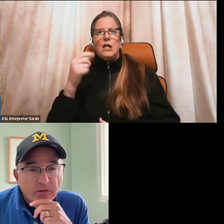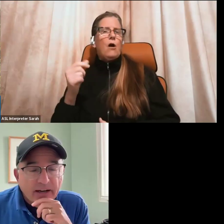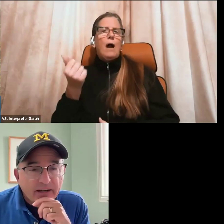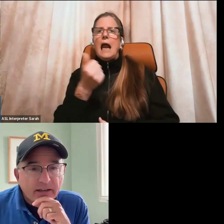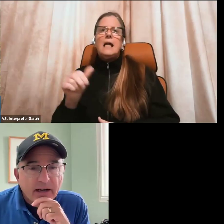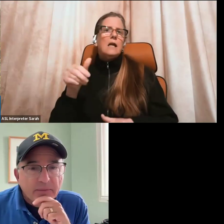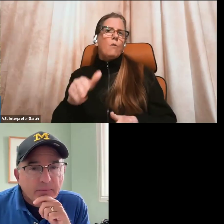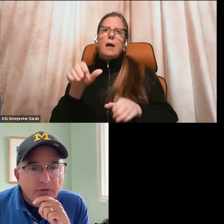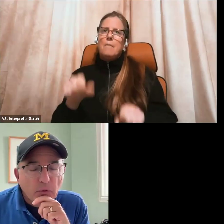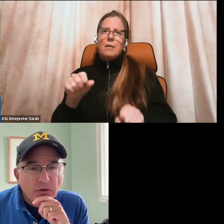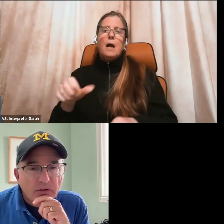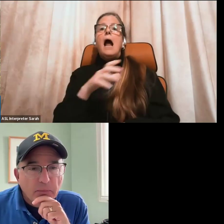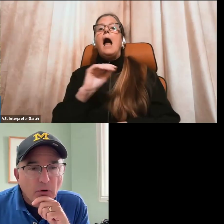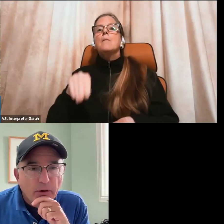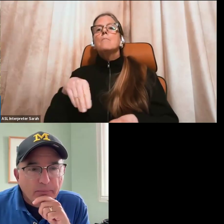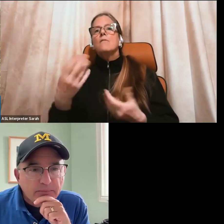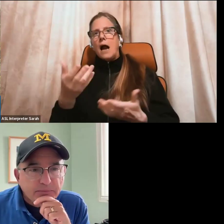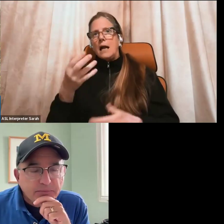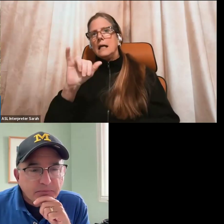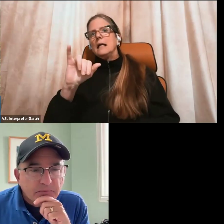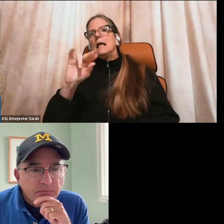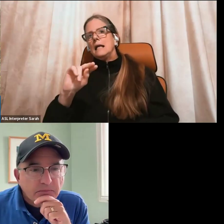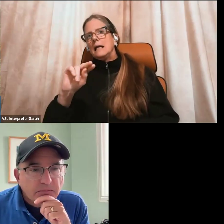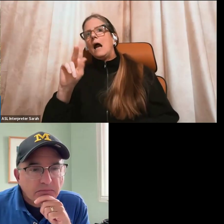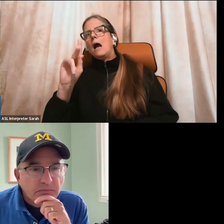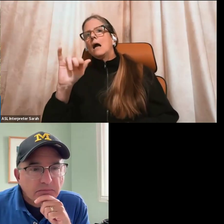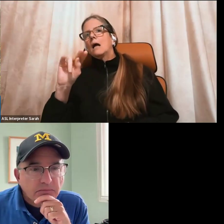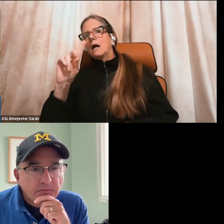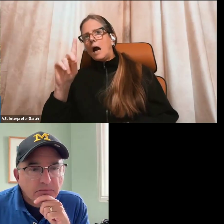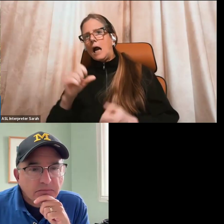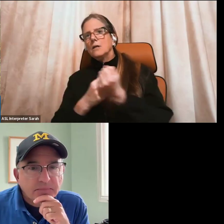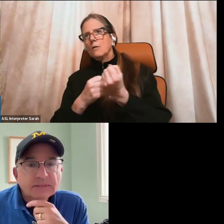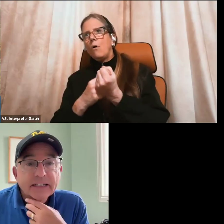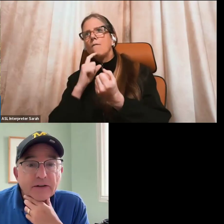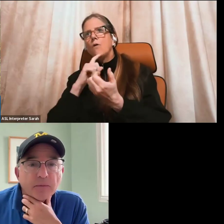said, providing in-kind support to the program. Yeah. Well, thank you, Jeremy and Robert.